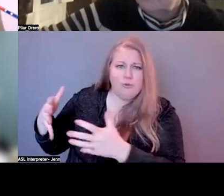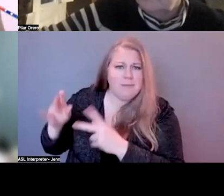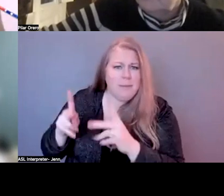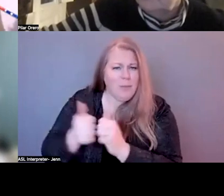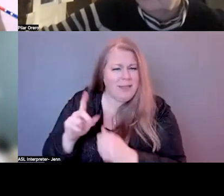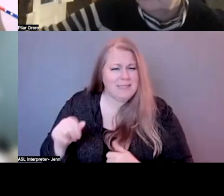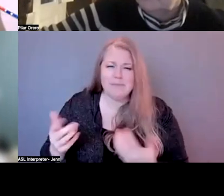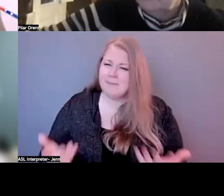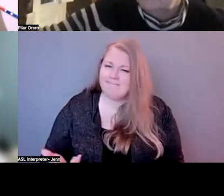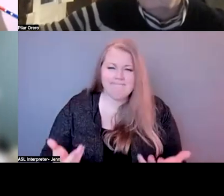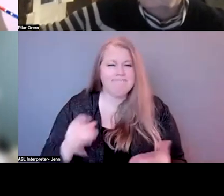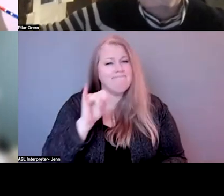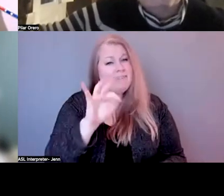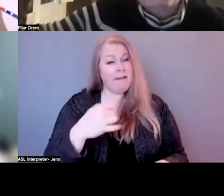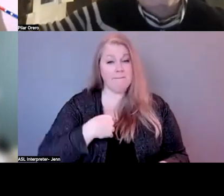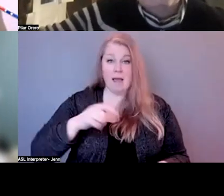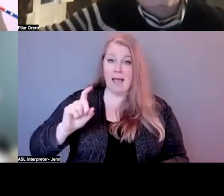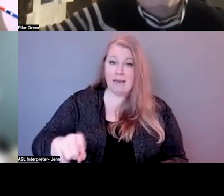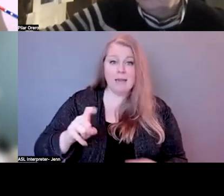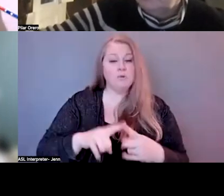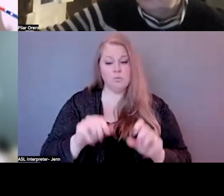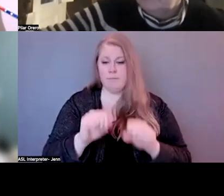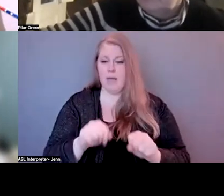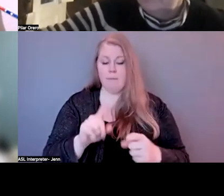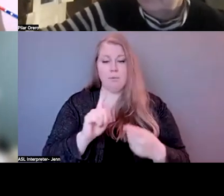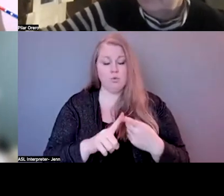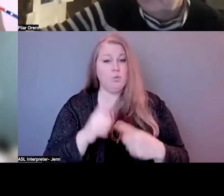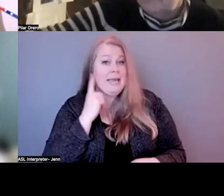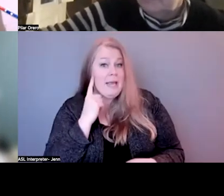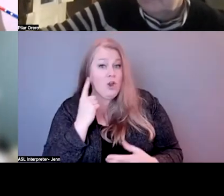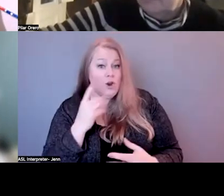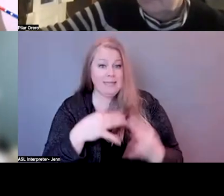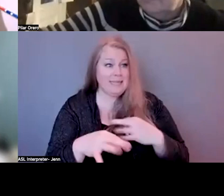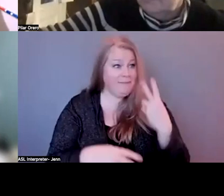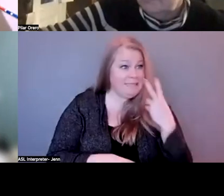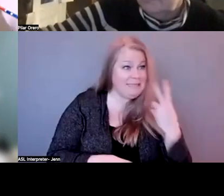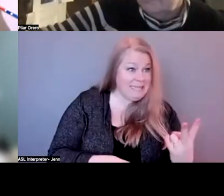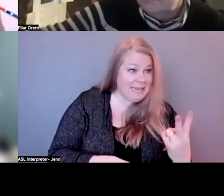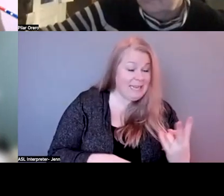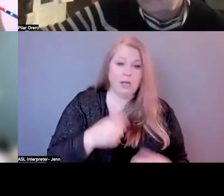If I need to able to hear things instead of see them, and you are just completely ignoring that,